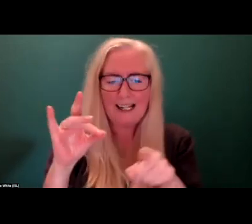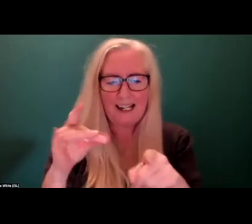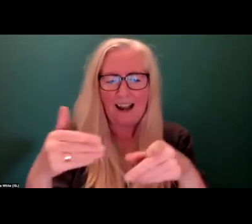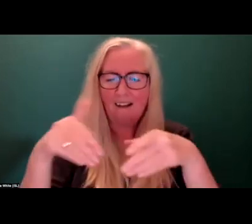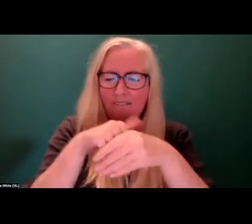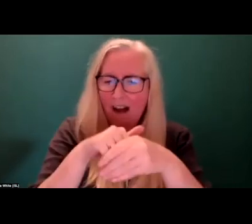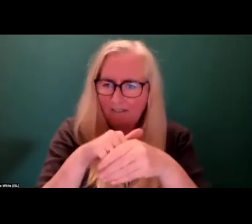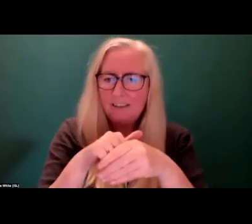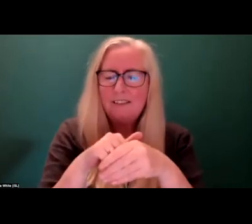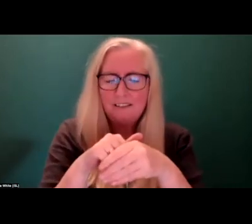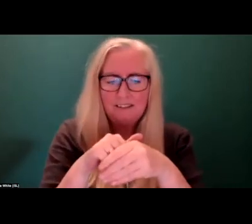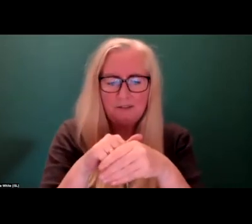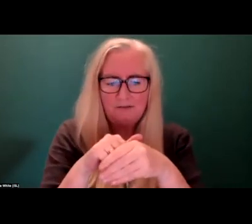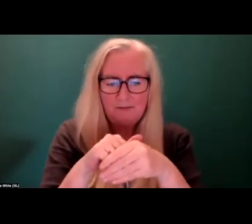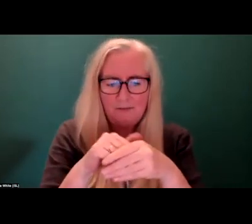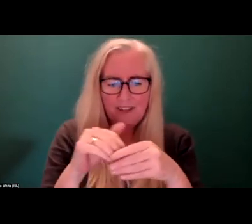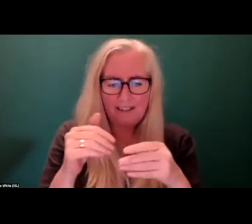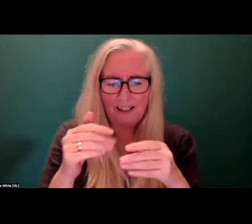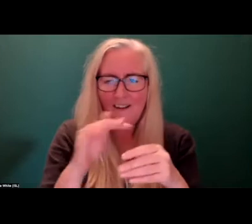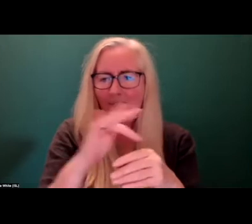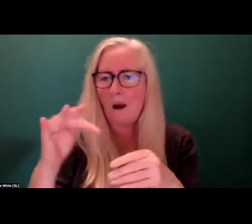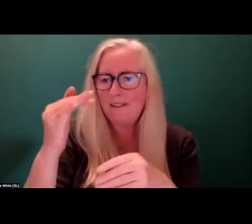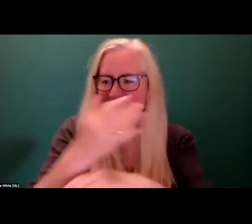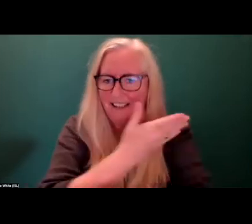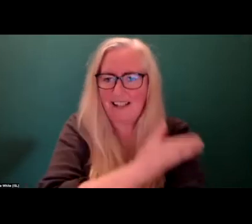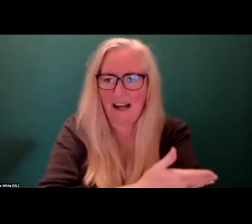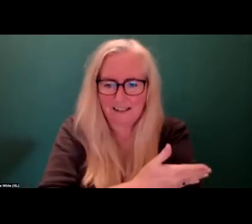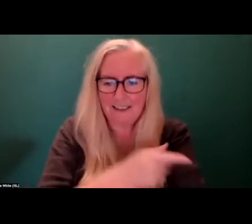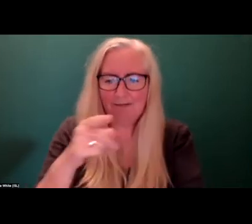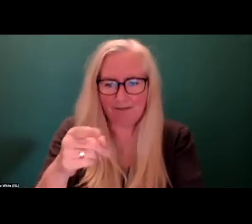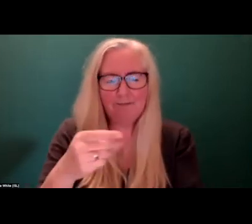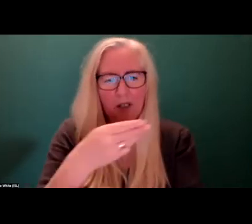He's been involved in the WHO Age-friendly Cities movement from its inception.